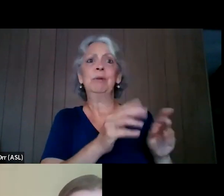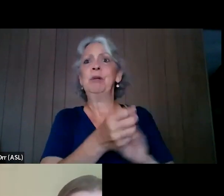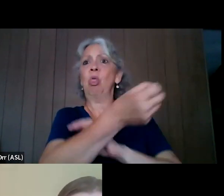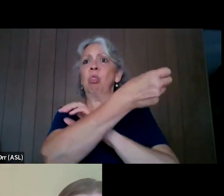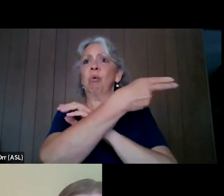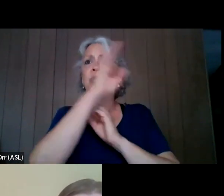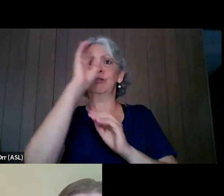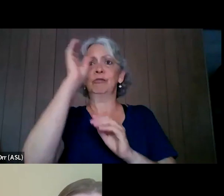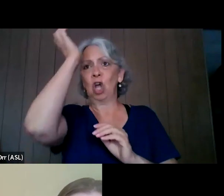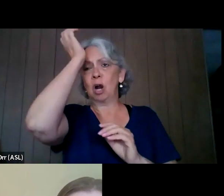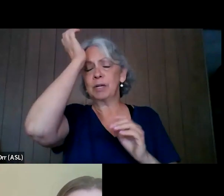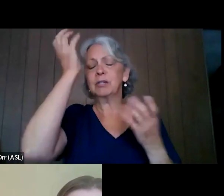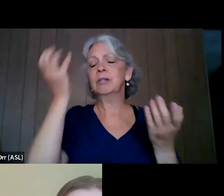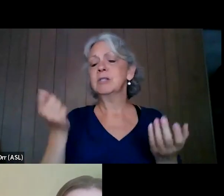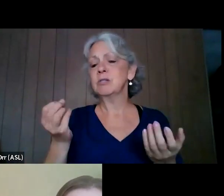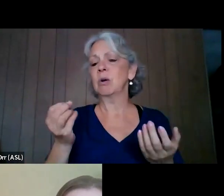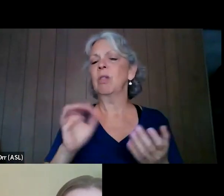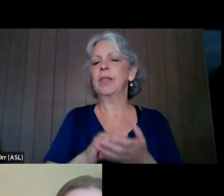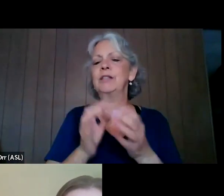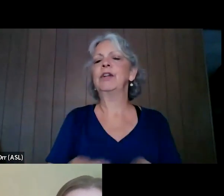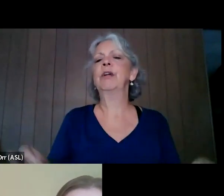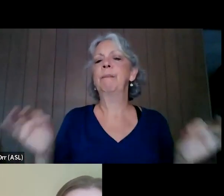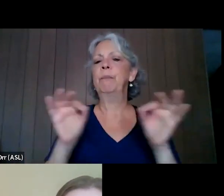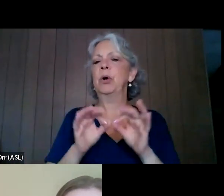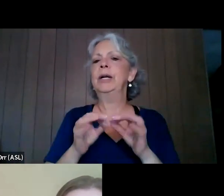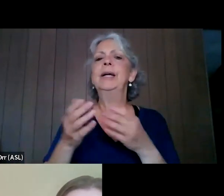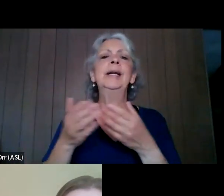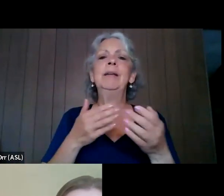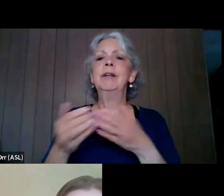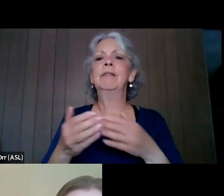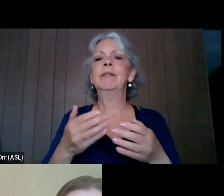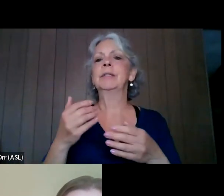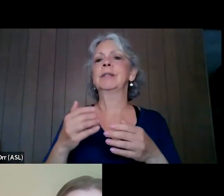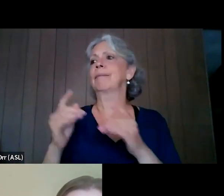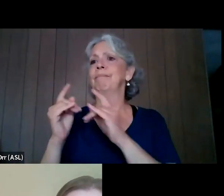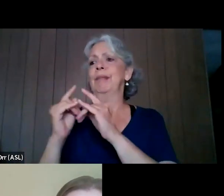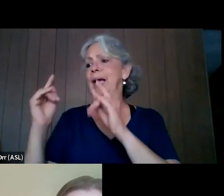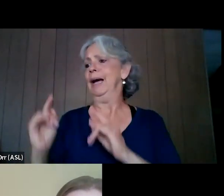Things like that will be very important. Even if it's just like a little tent on the side of the road